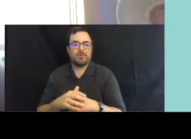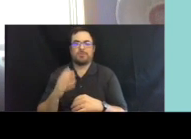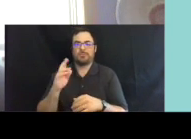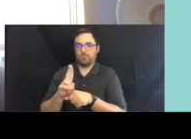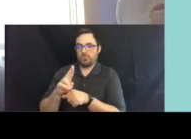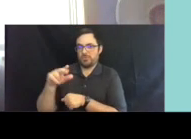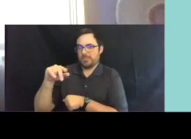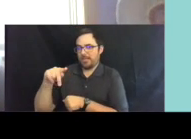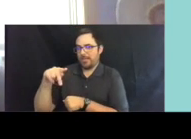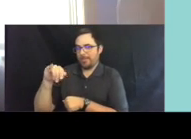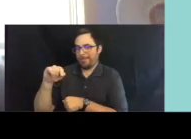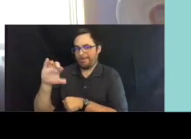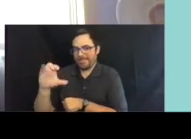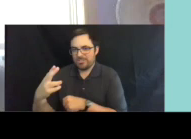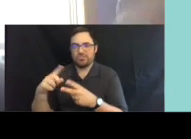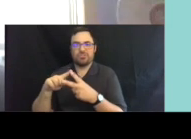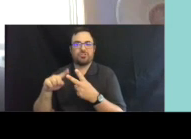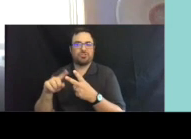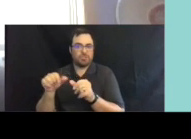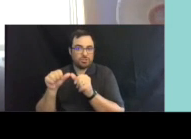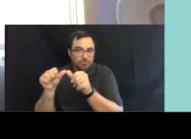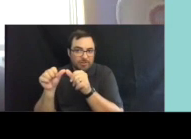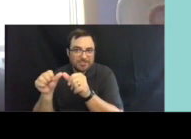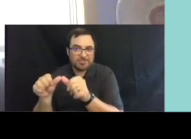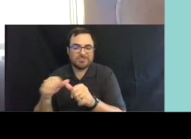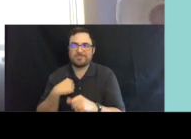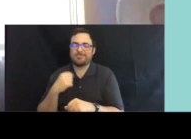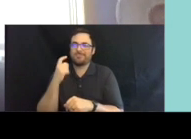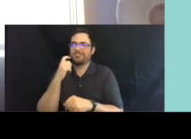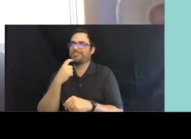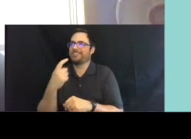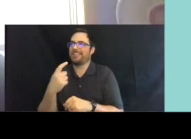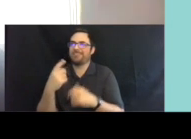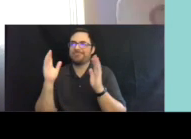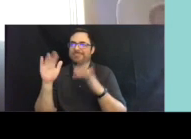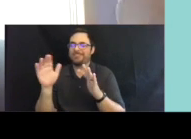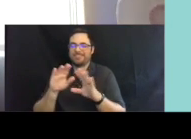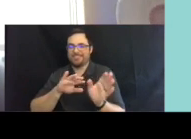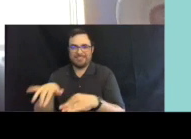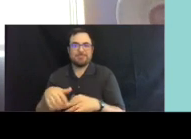duration and I just said that I wasn't going to do that because I'm breaking it down. So let's go on to my Speech slide.